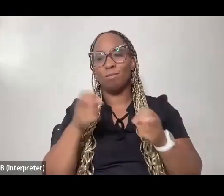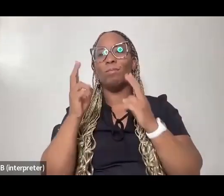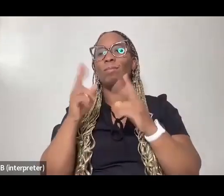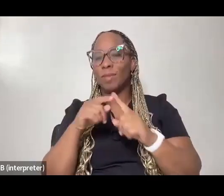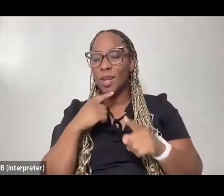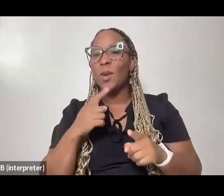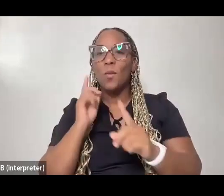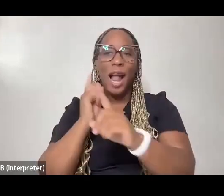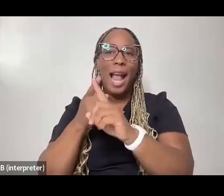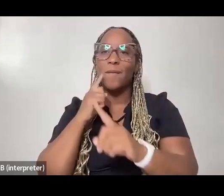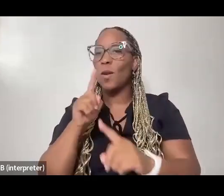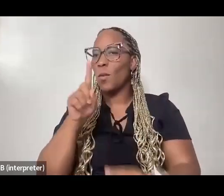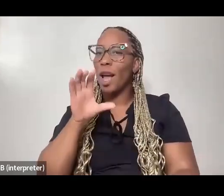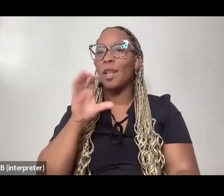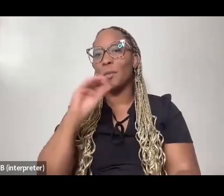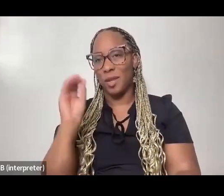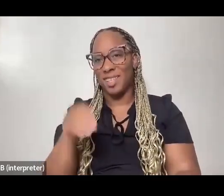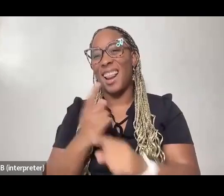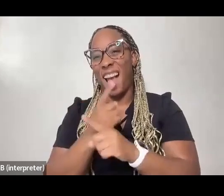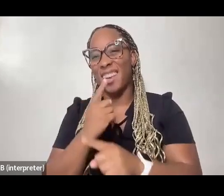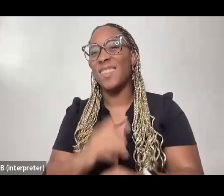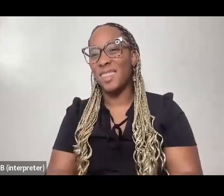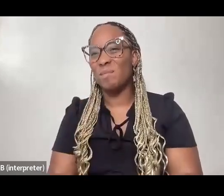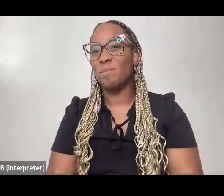to 100 percent accurate captions as possible.